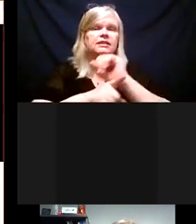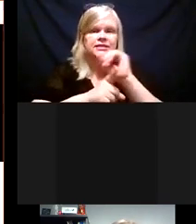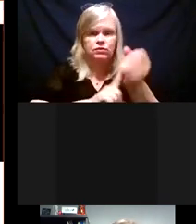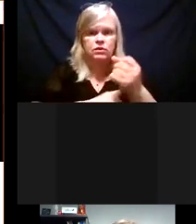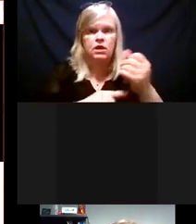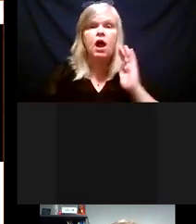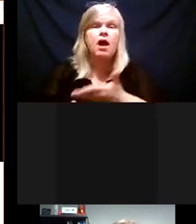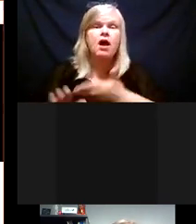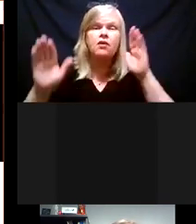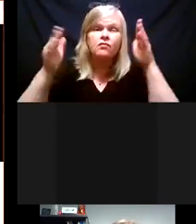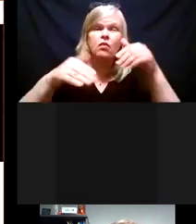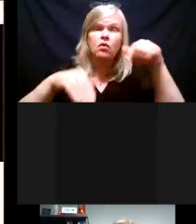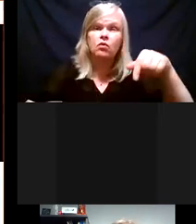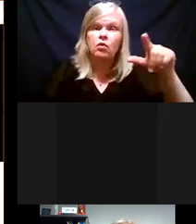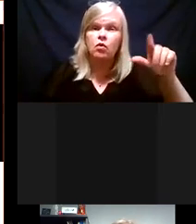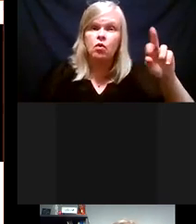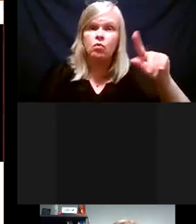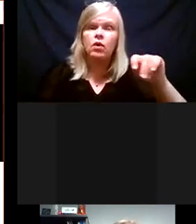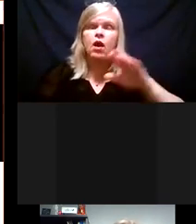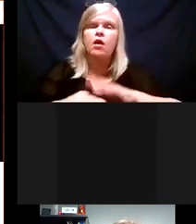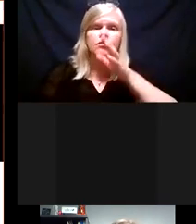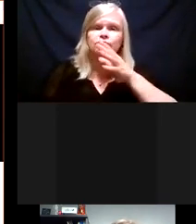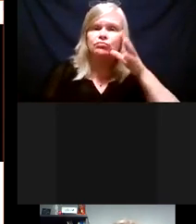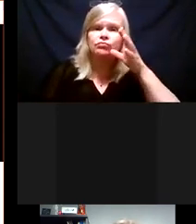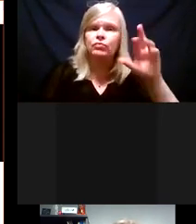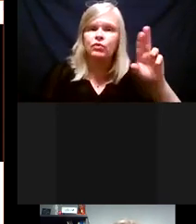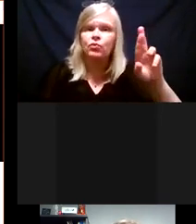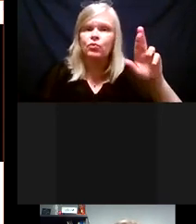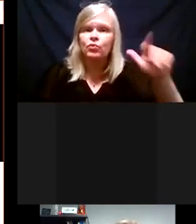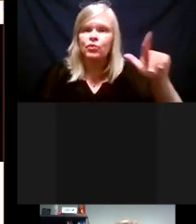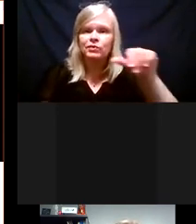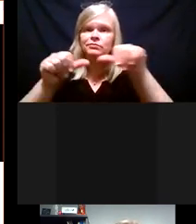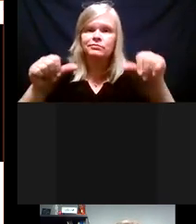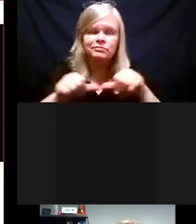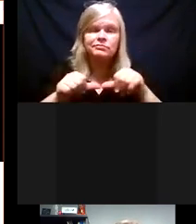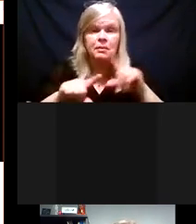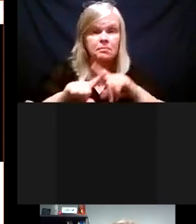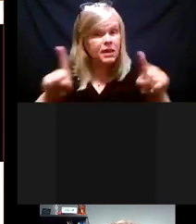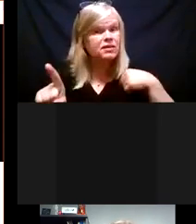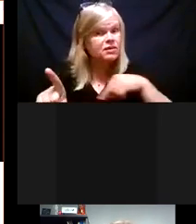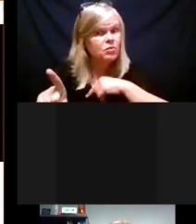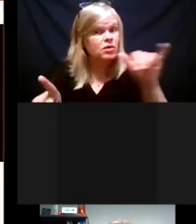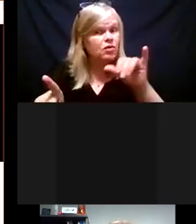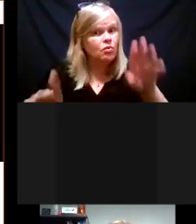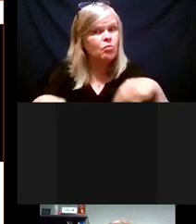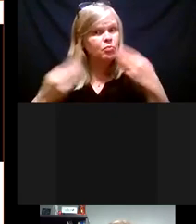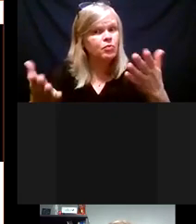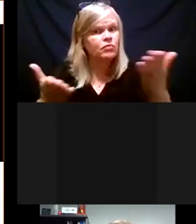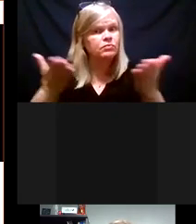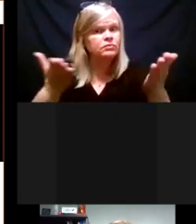CURRENTLY IS ON RURAL AREAS, BUT WE DO ALSO PROVIDE SERVICES TO